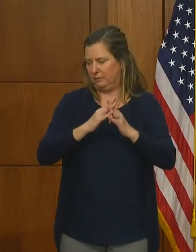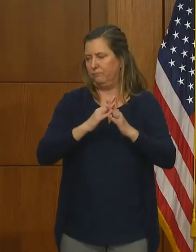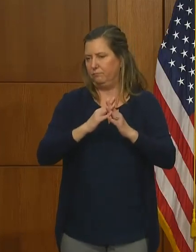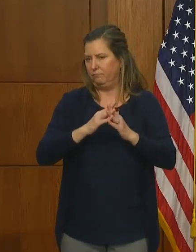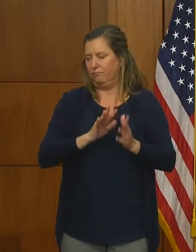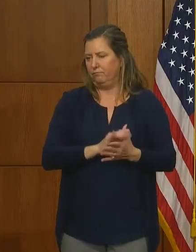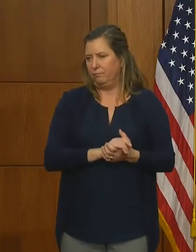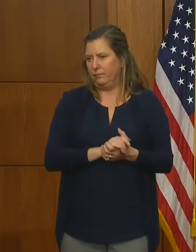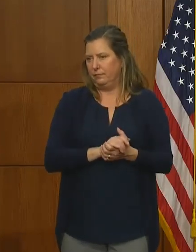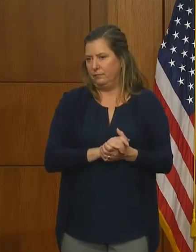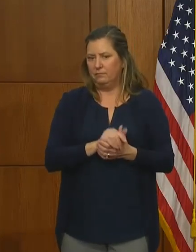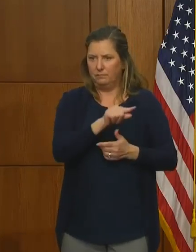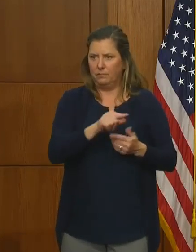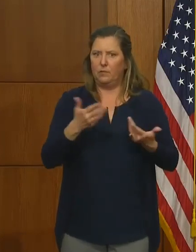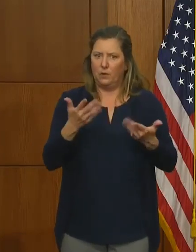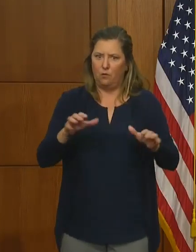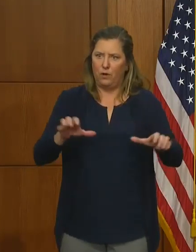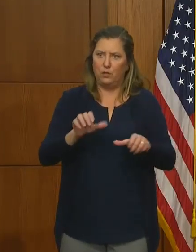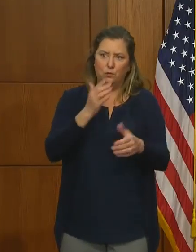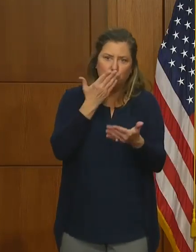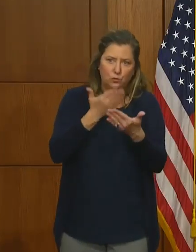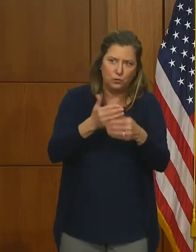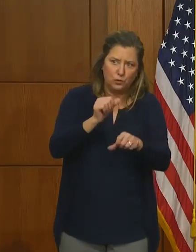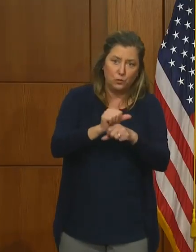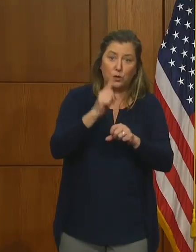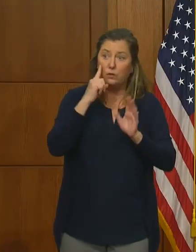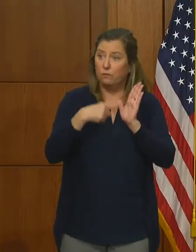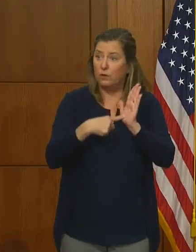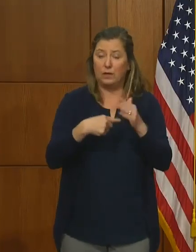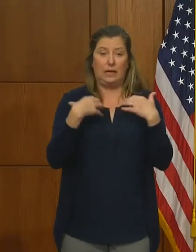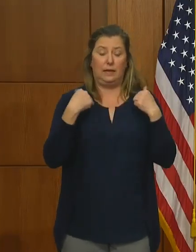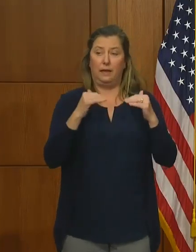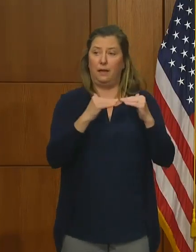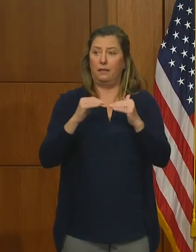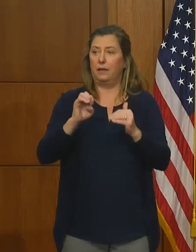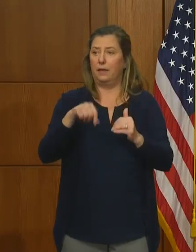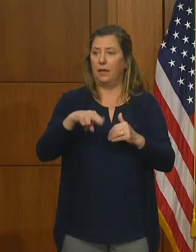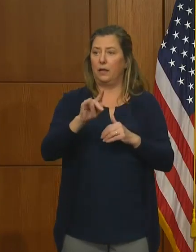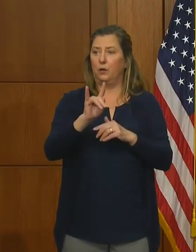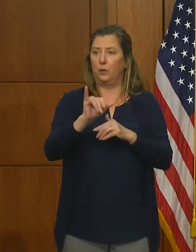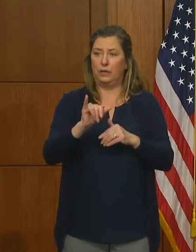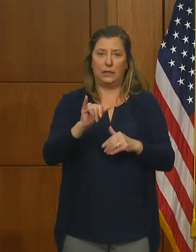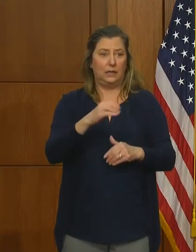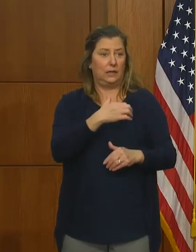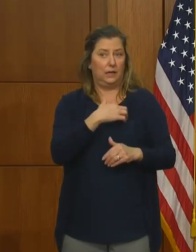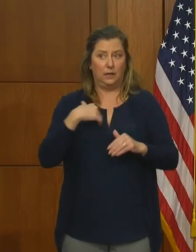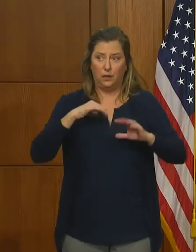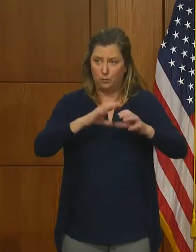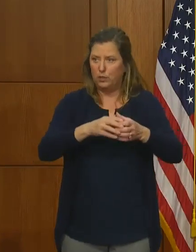SOME OF THE FRONT. COMMISSIONS COMMITTEES BUT WE HAVE THAT RD